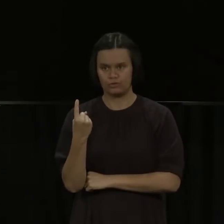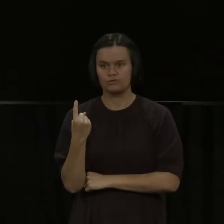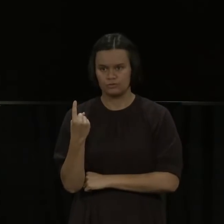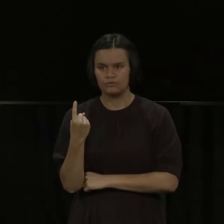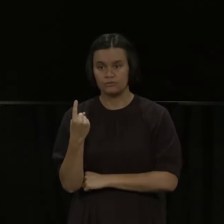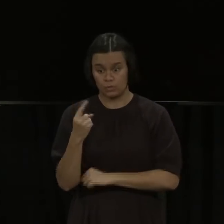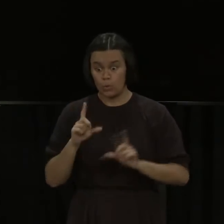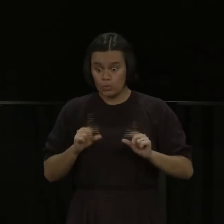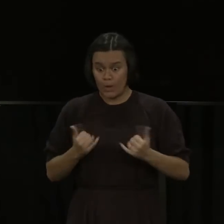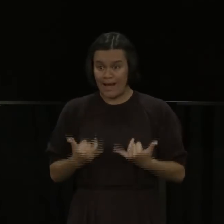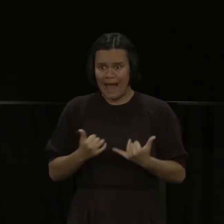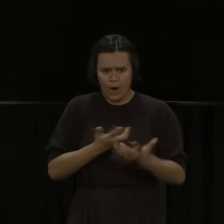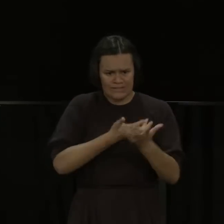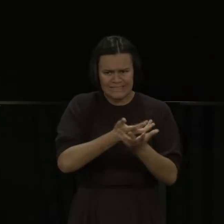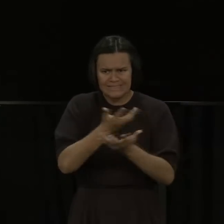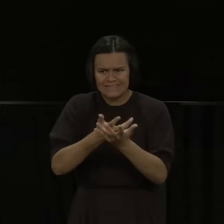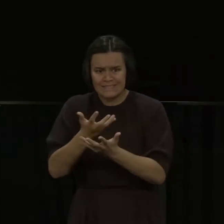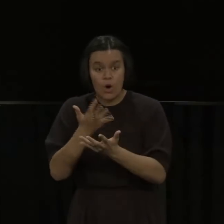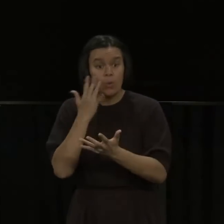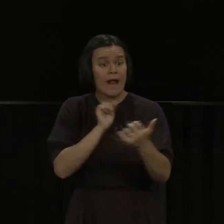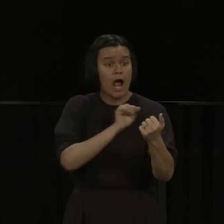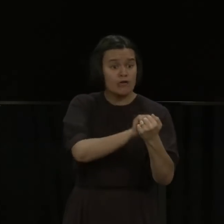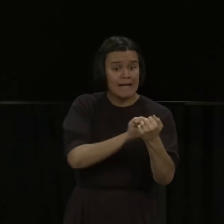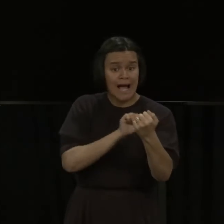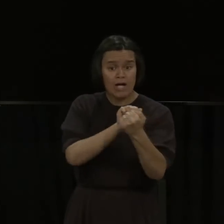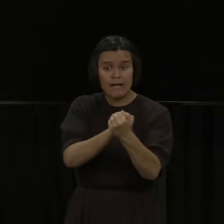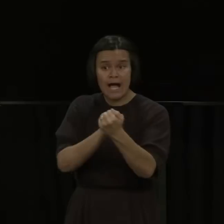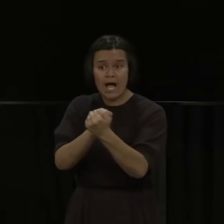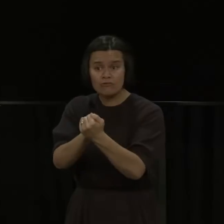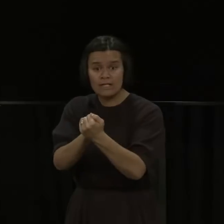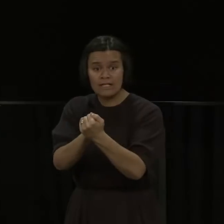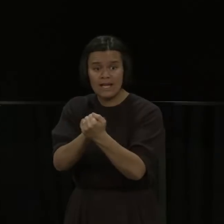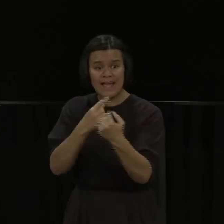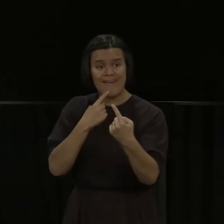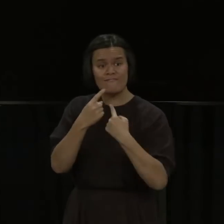of the relevant Maori organisations and a week. We have been doing that at a